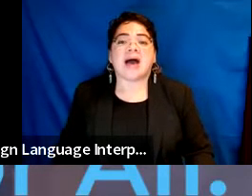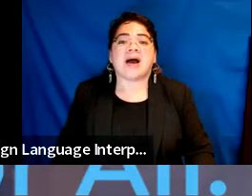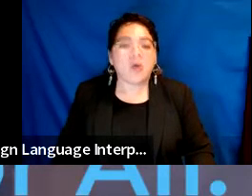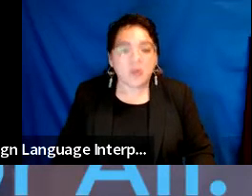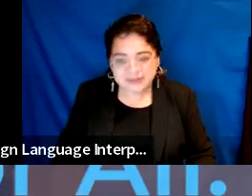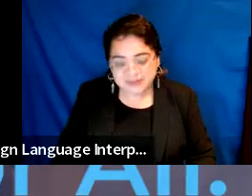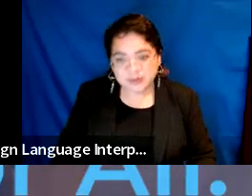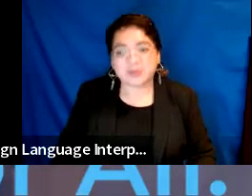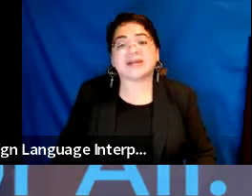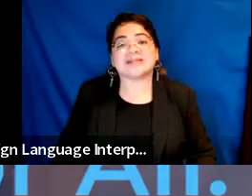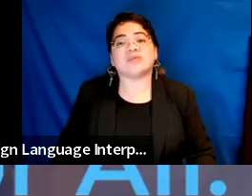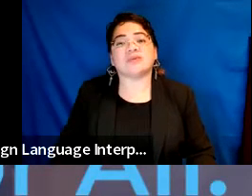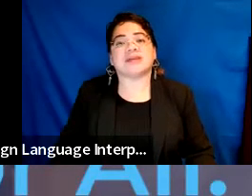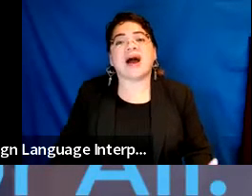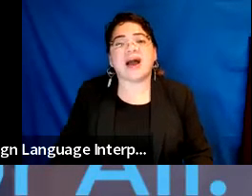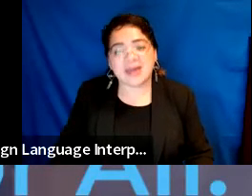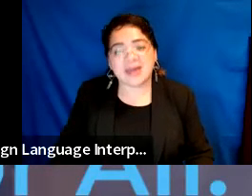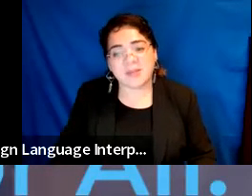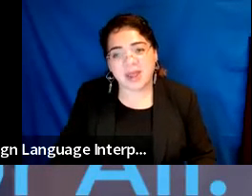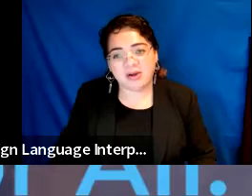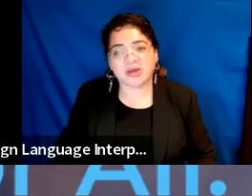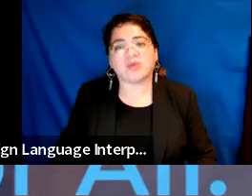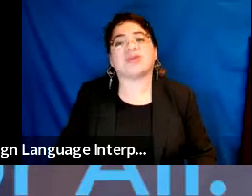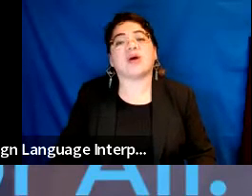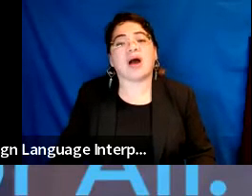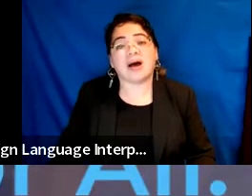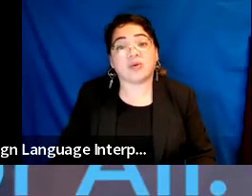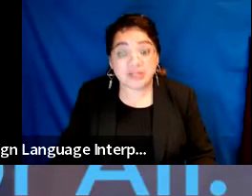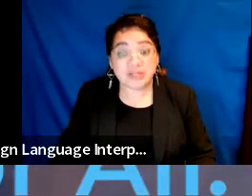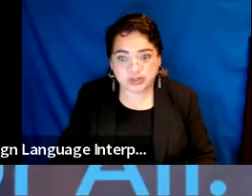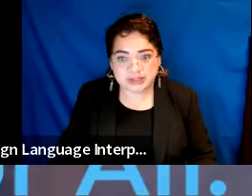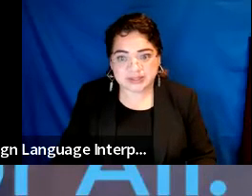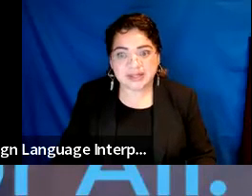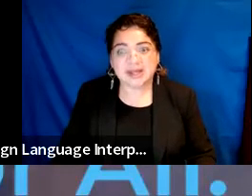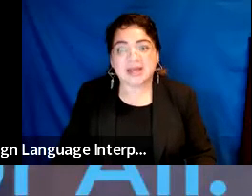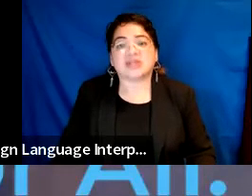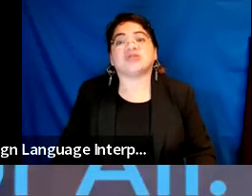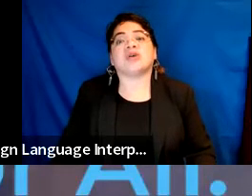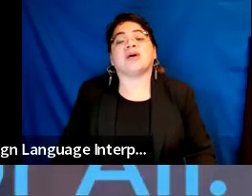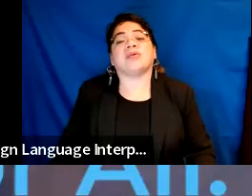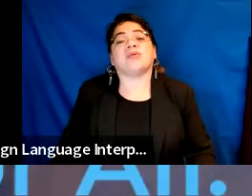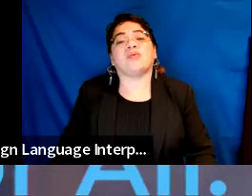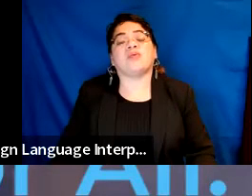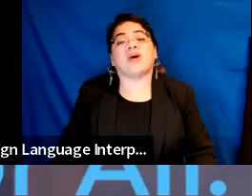Sign Language Interpreter | Paola Morales del Castillo, they: uh, always available because it was a high income area with uh resources, so